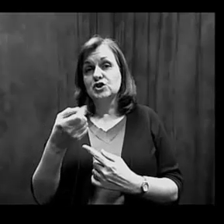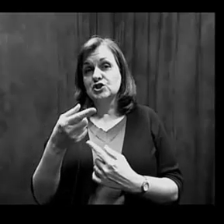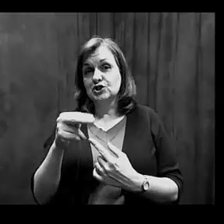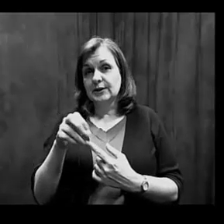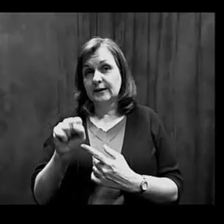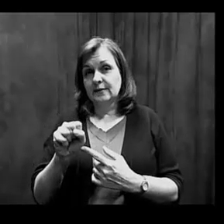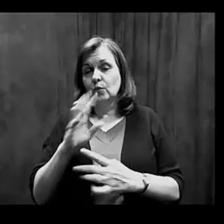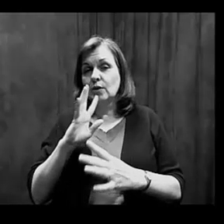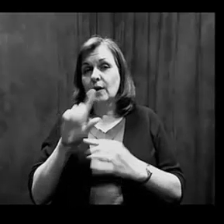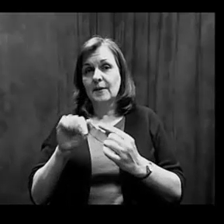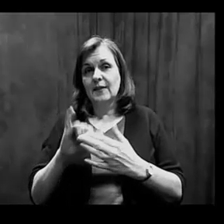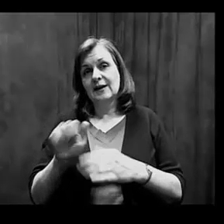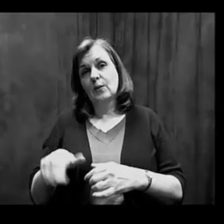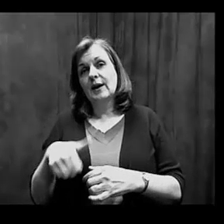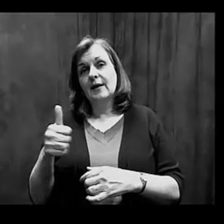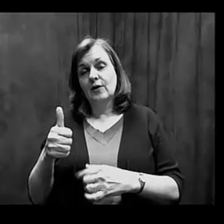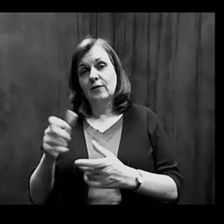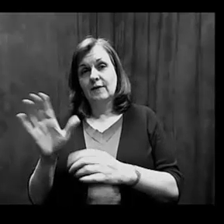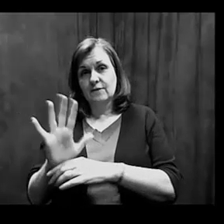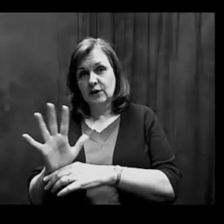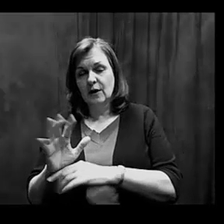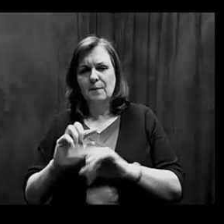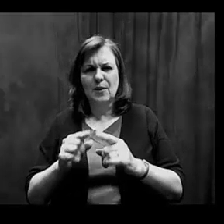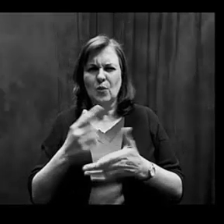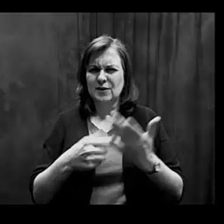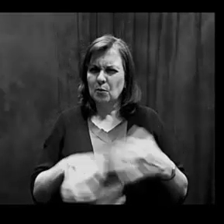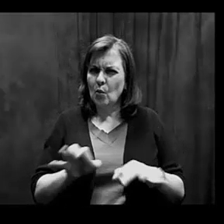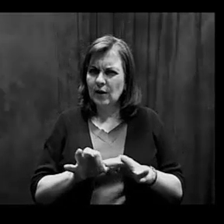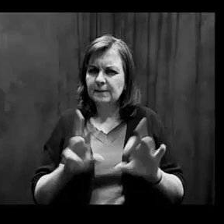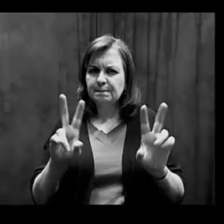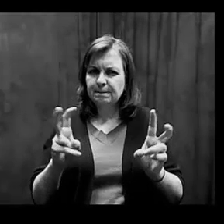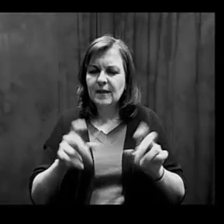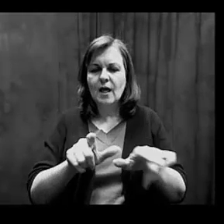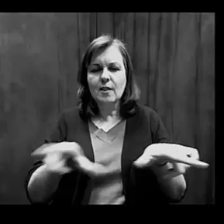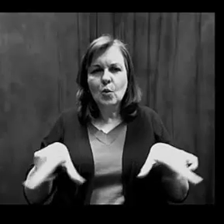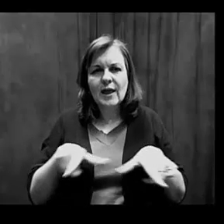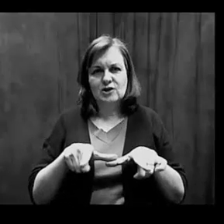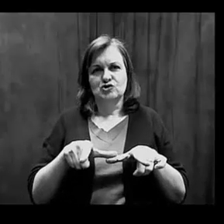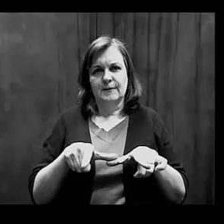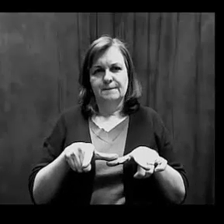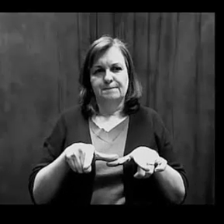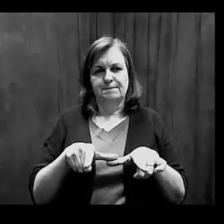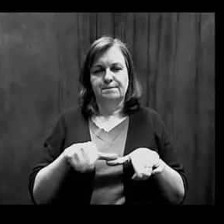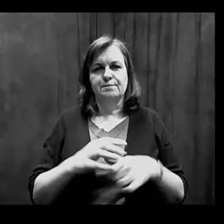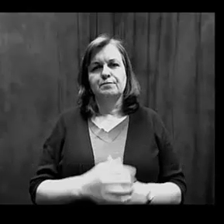but what I want to think about today is actually the location location location